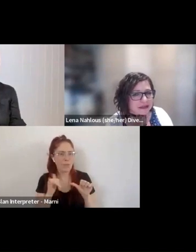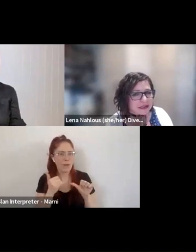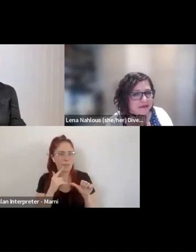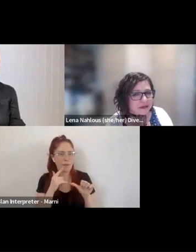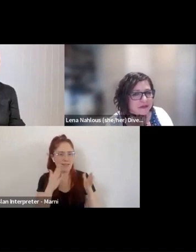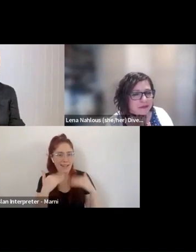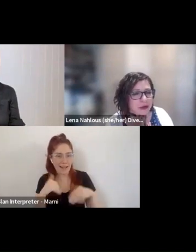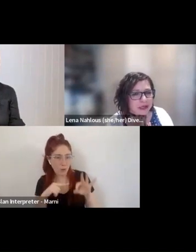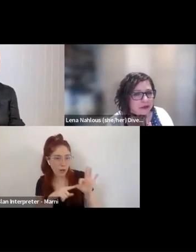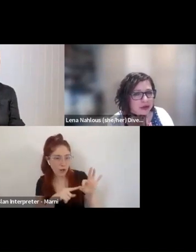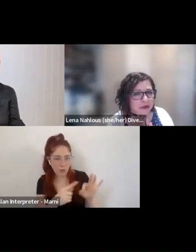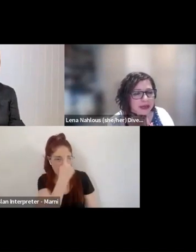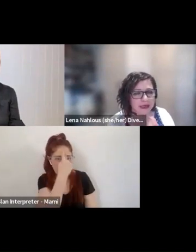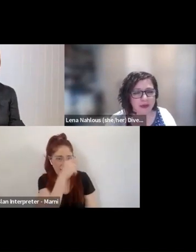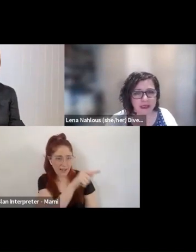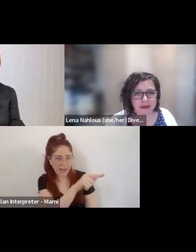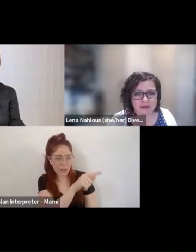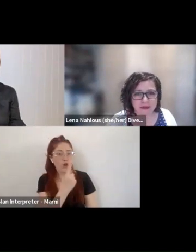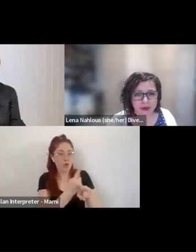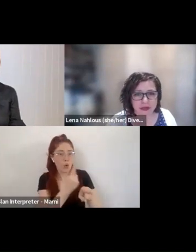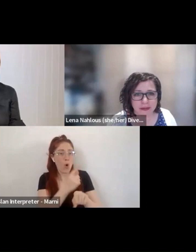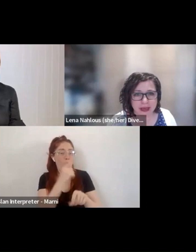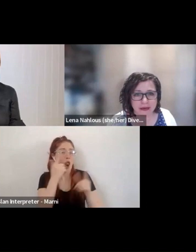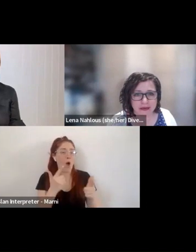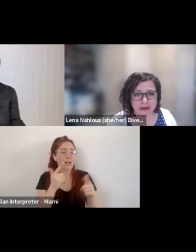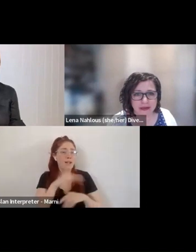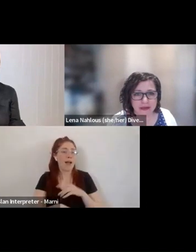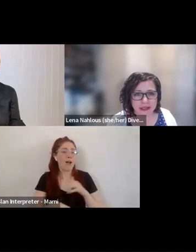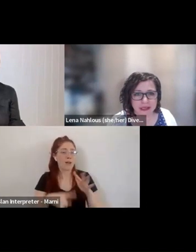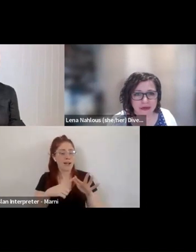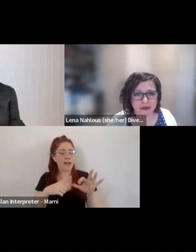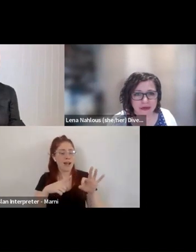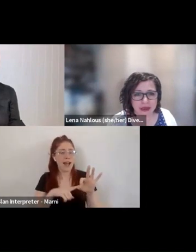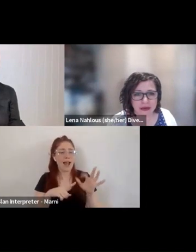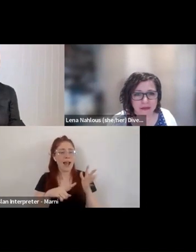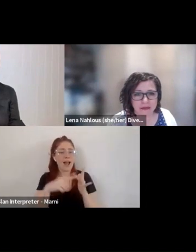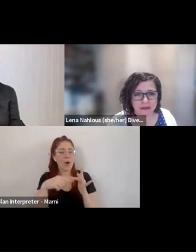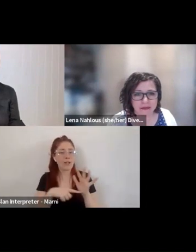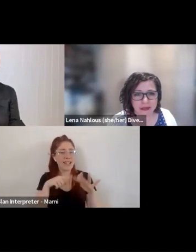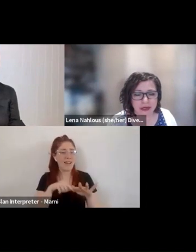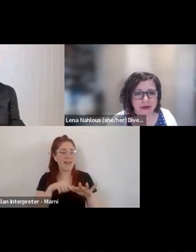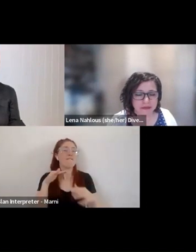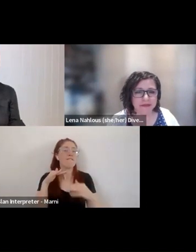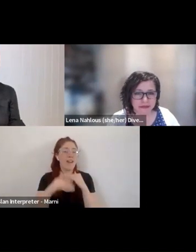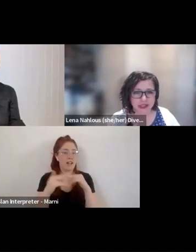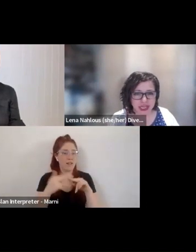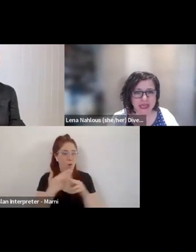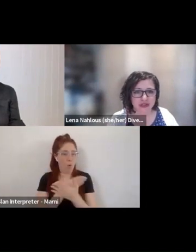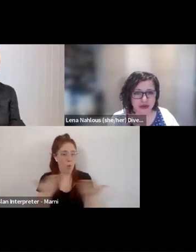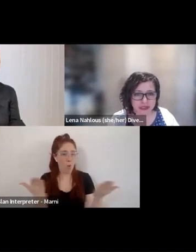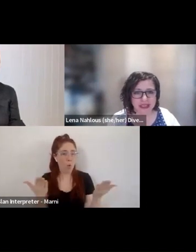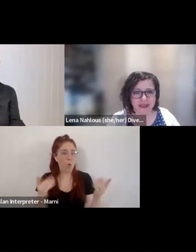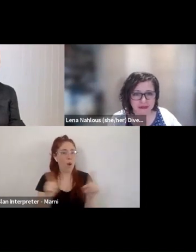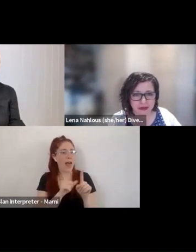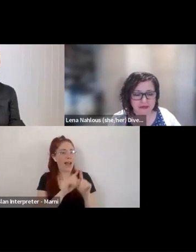Because you've, you've spoken a lot about equity, you've spoken about, you know, the, you know, education, Auslan, live